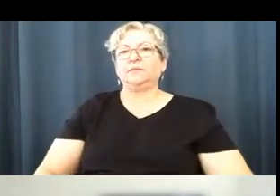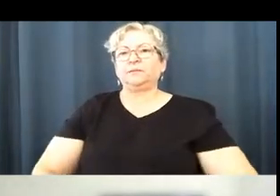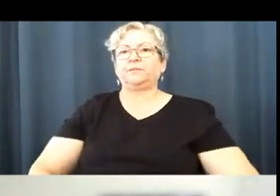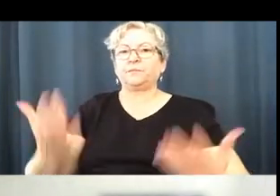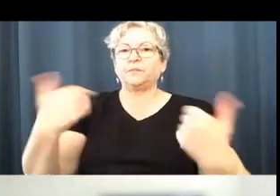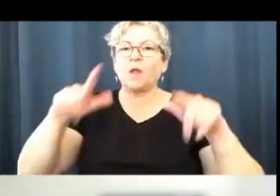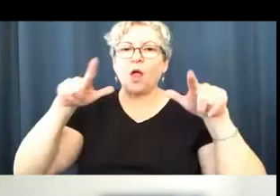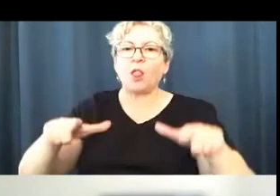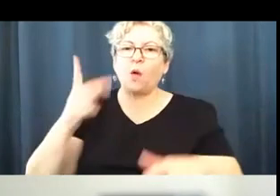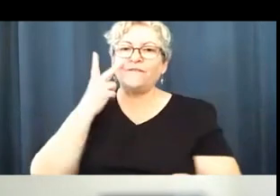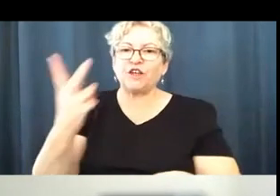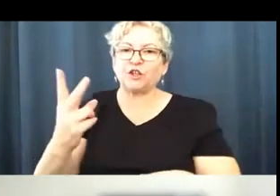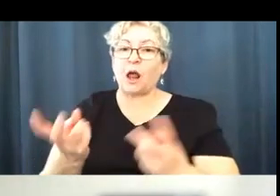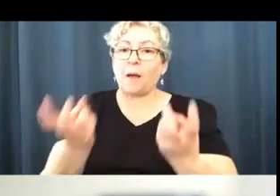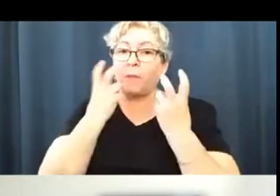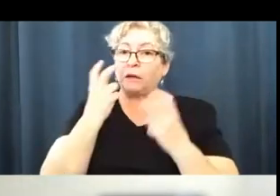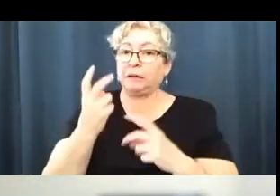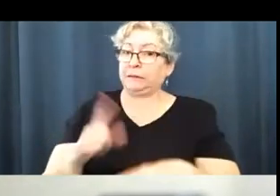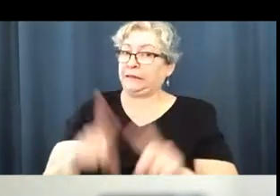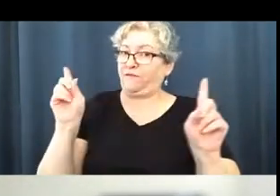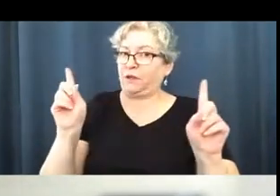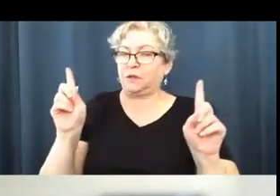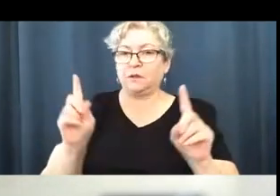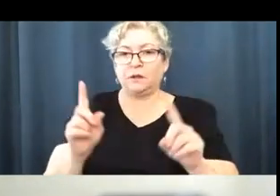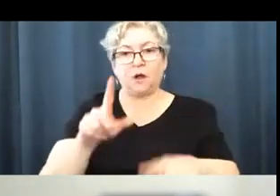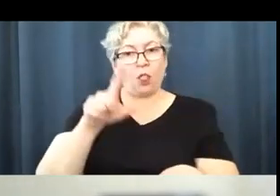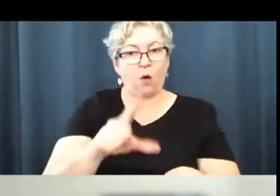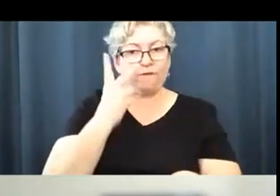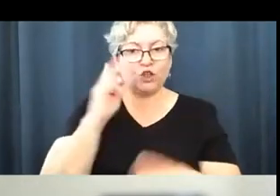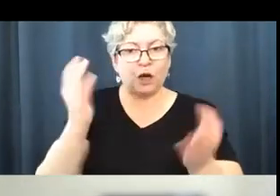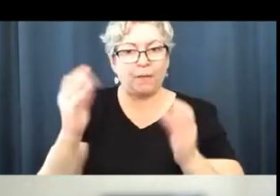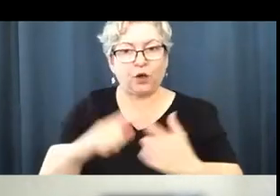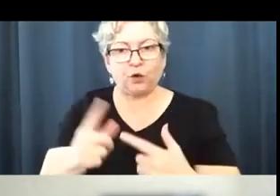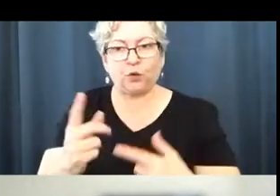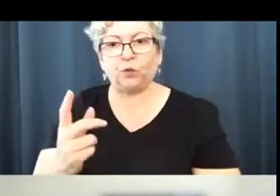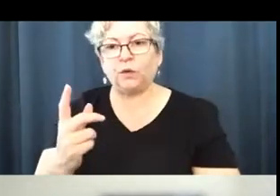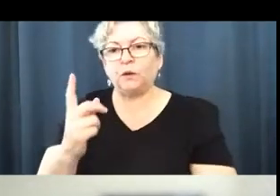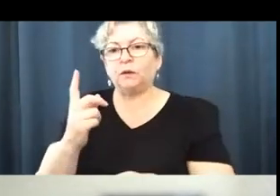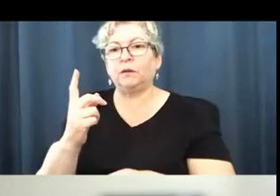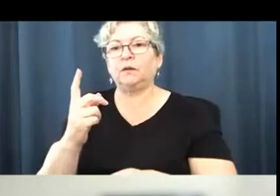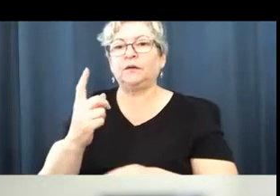Now, low vision and blindness are very different, very, very different things. There you think of zoom magnification ability